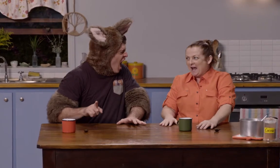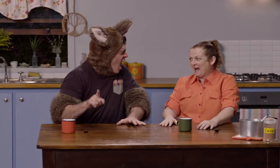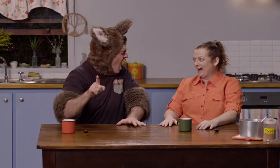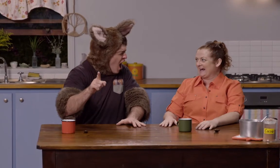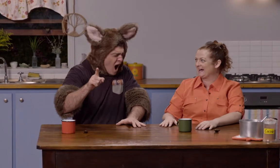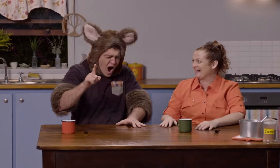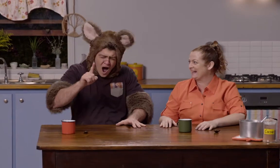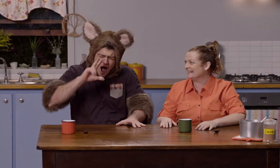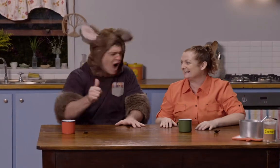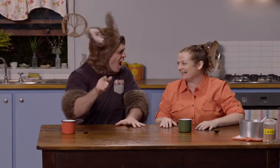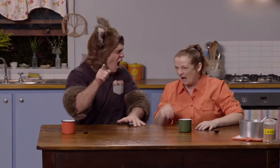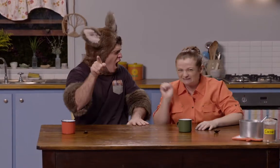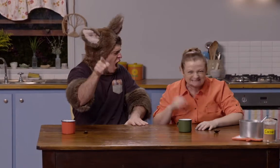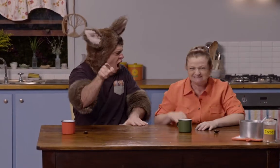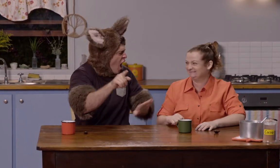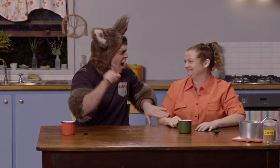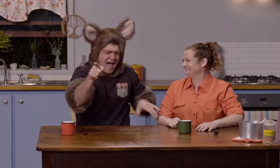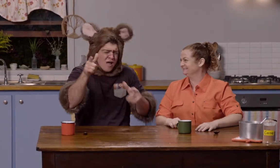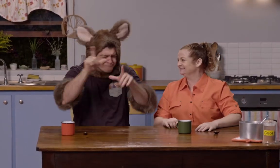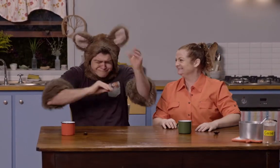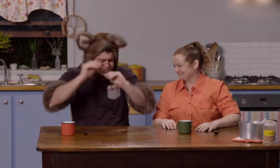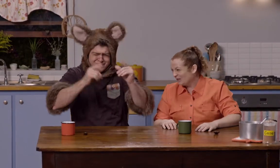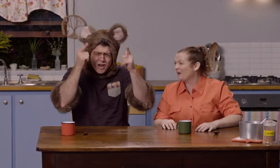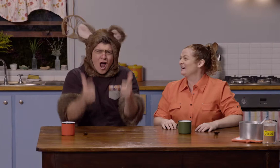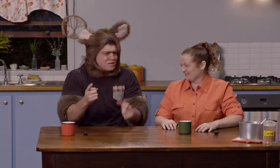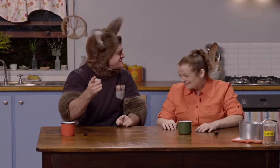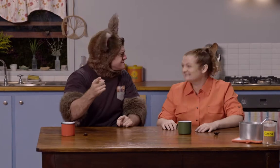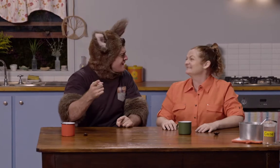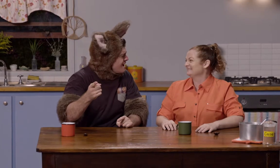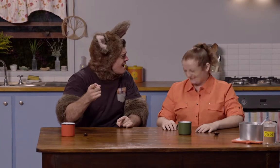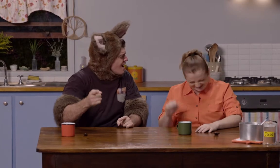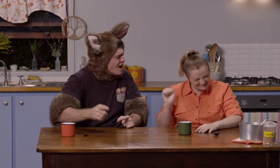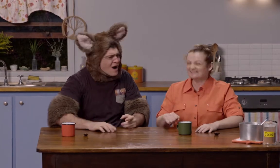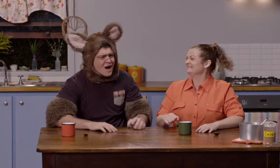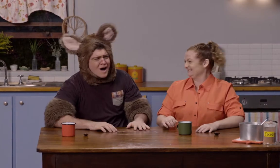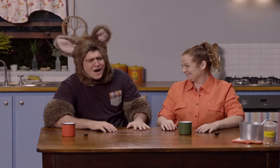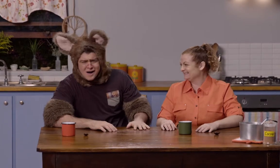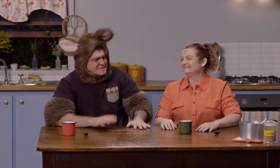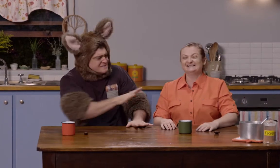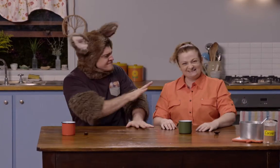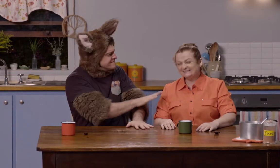Oh, that was great! Yes, it was! They learnt so much. Oh, they did!